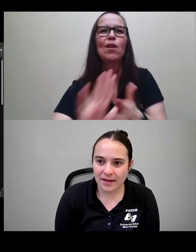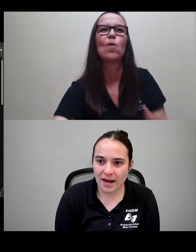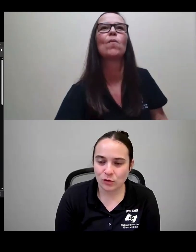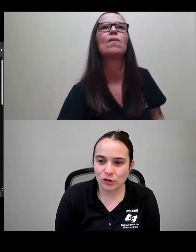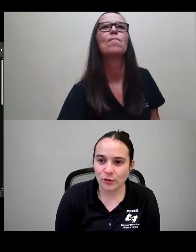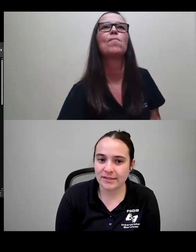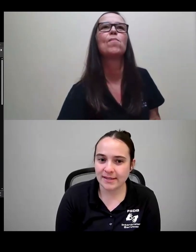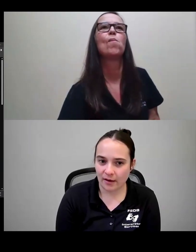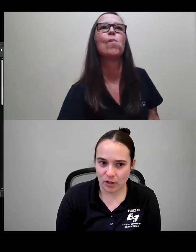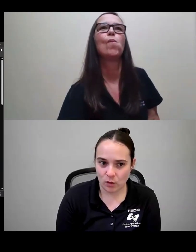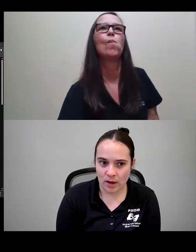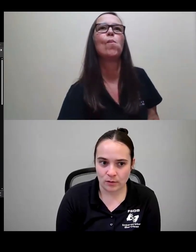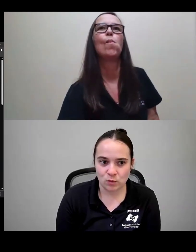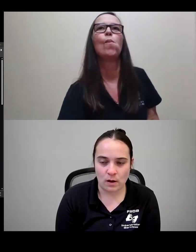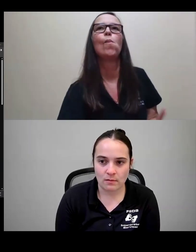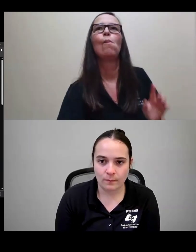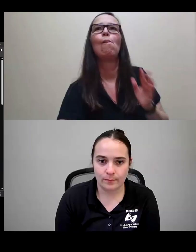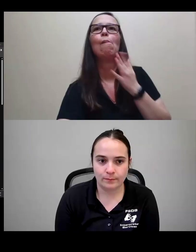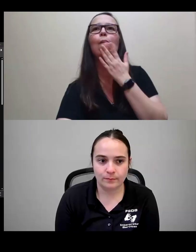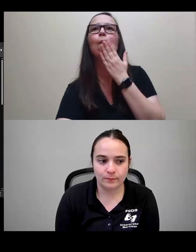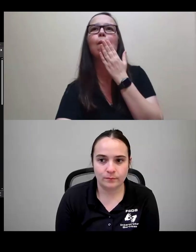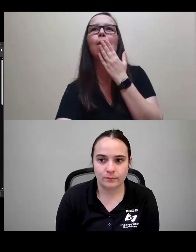Okay. Then I will show this second video now as well.